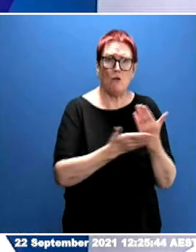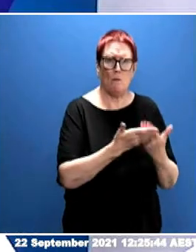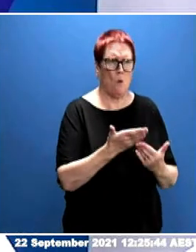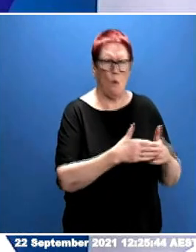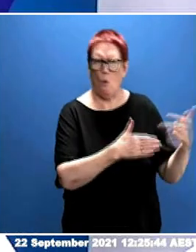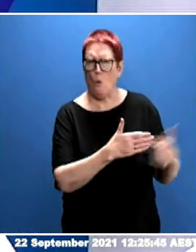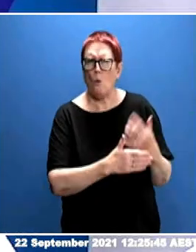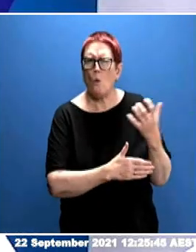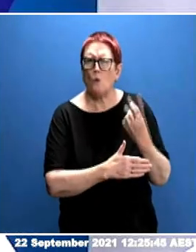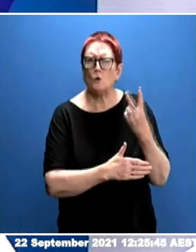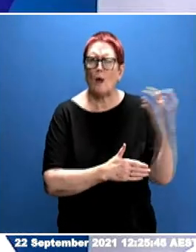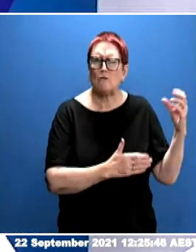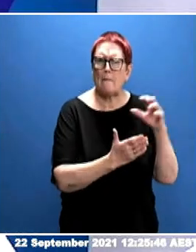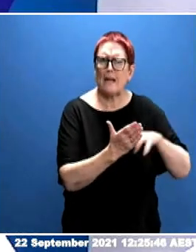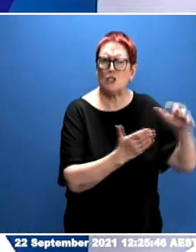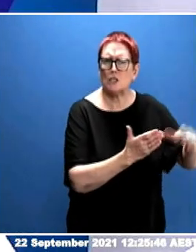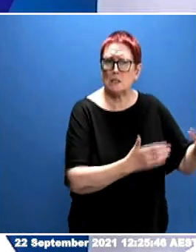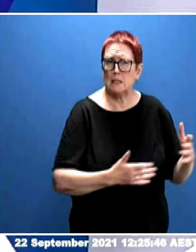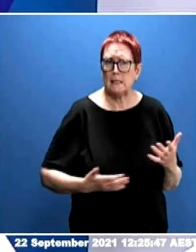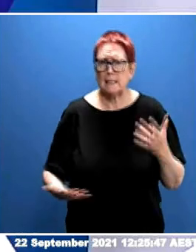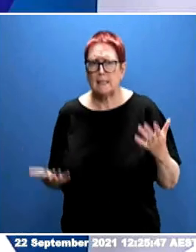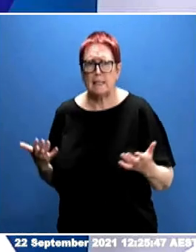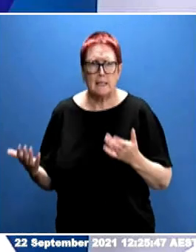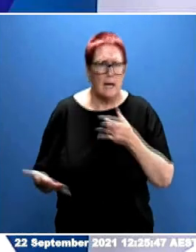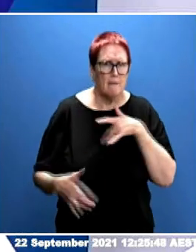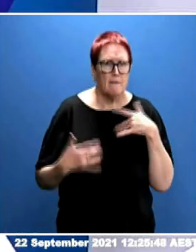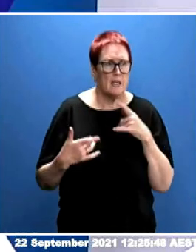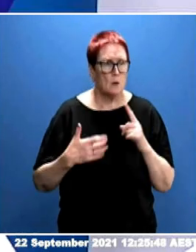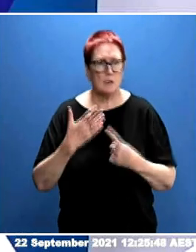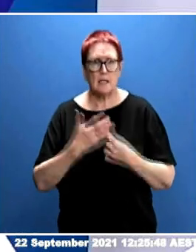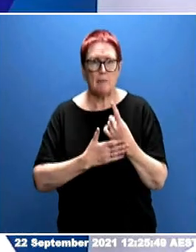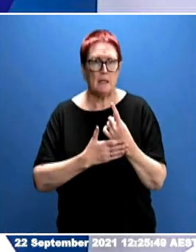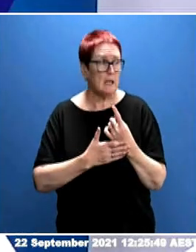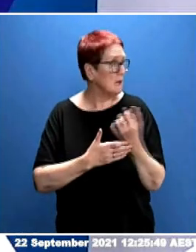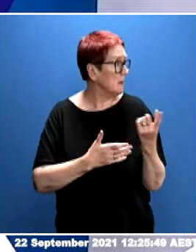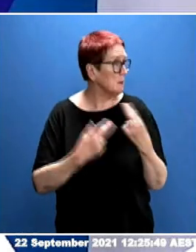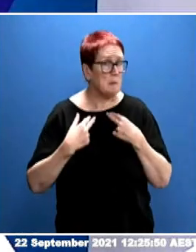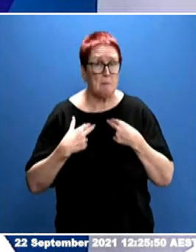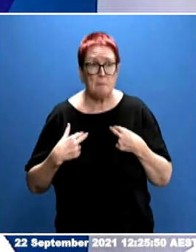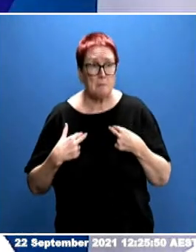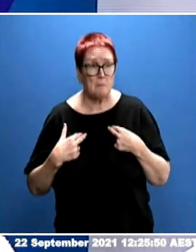So, I'm not sure where we are on this. Maybe Mr Crowley can help, or someone else can help.